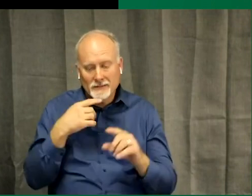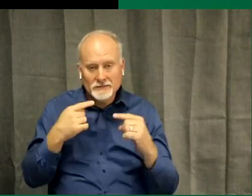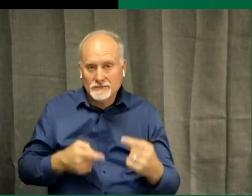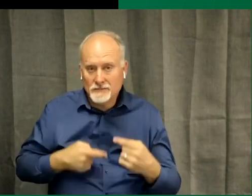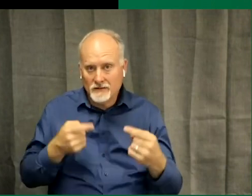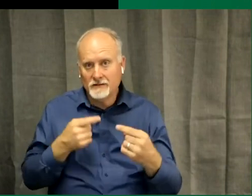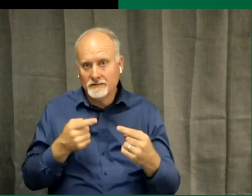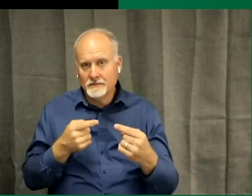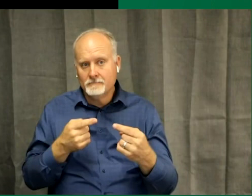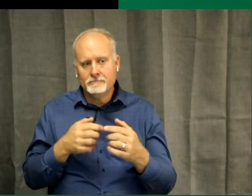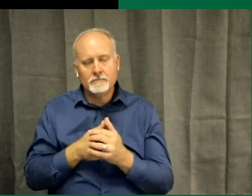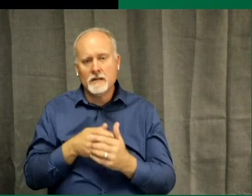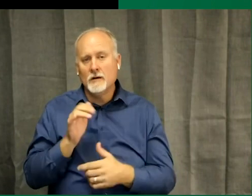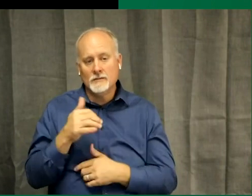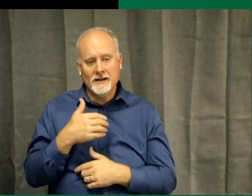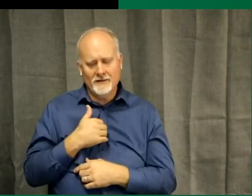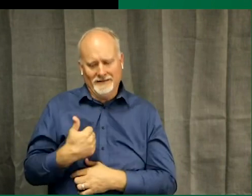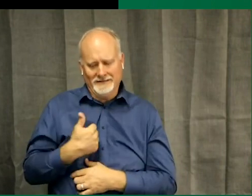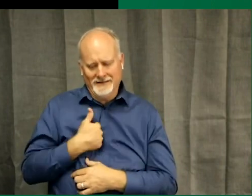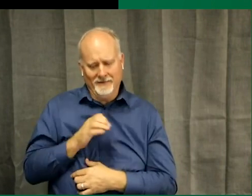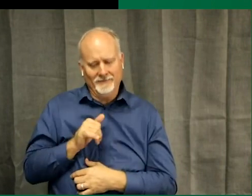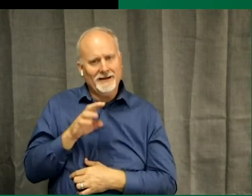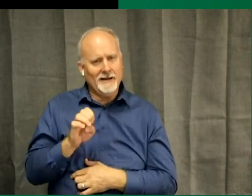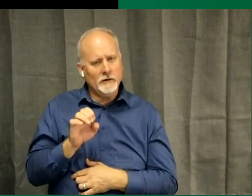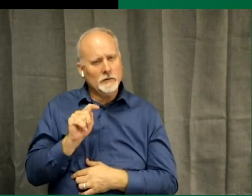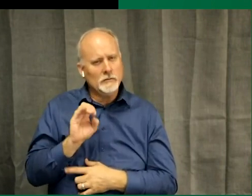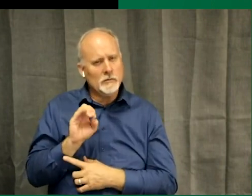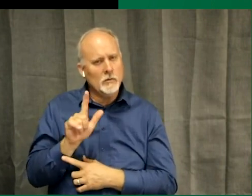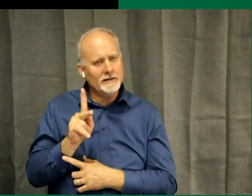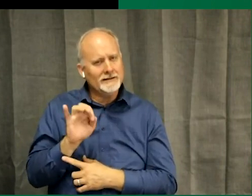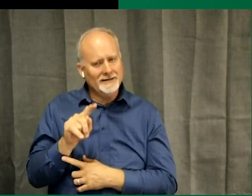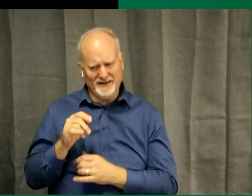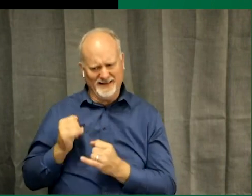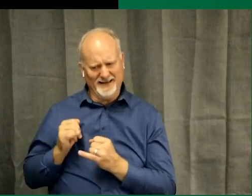addition to that it has a self-care toolkit at the end and so you can make yourself a self-care plan